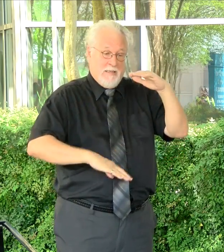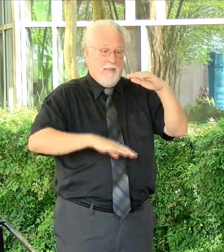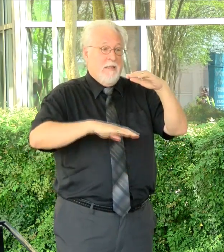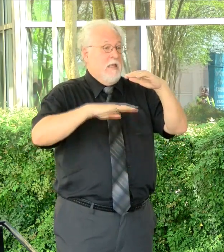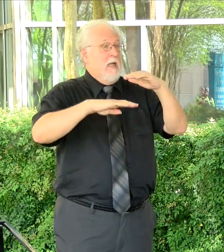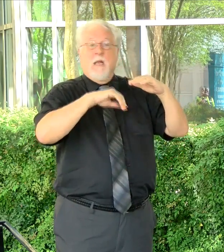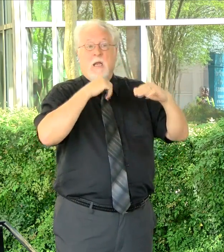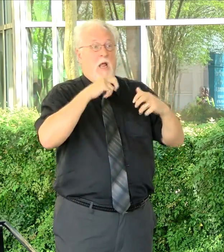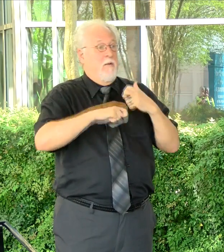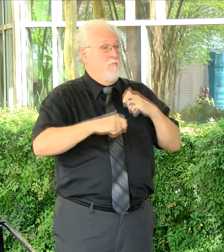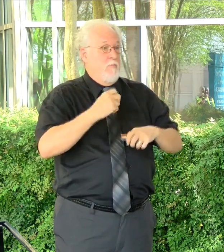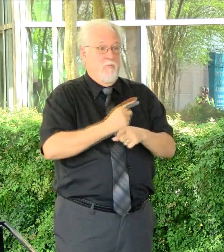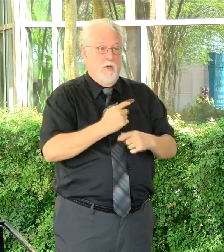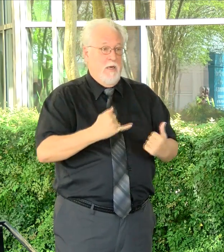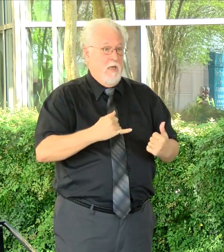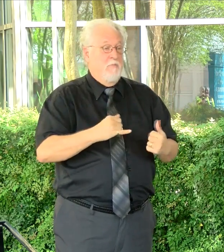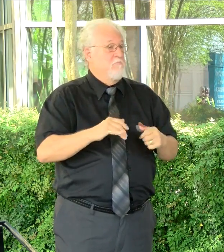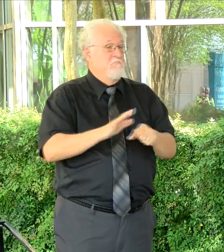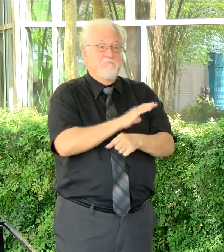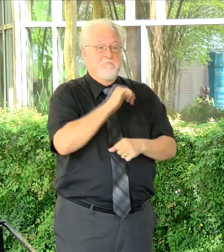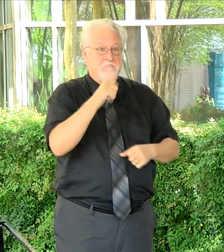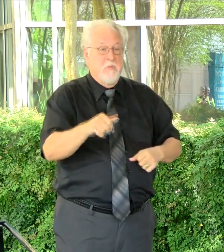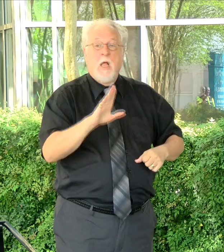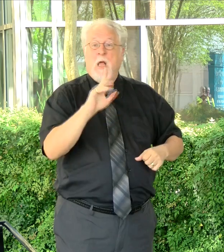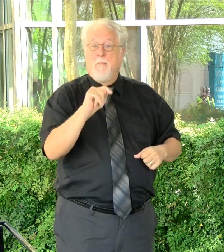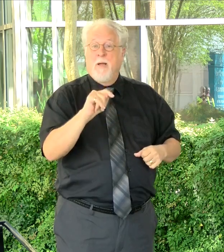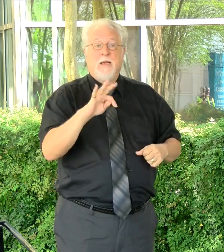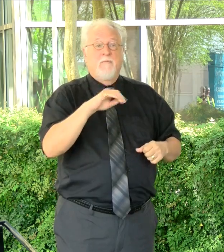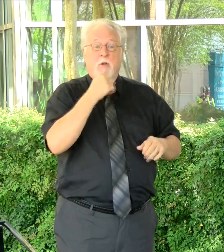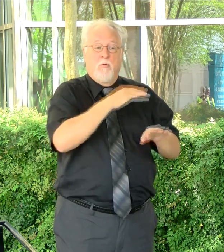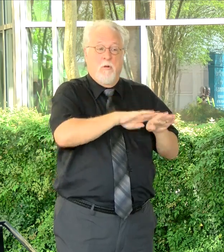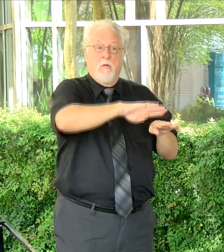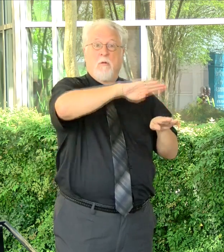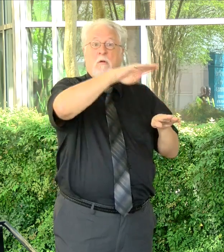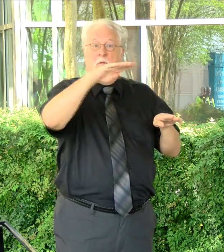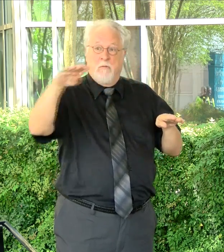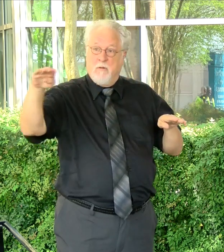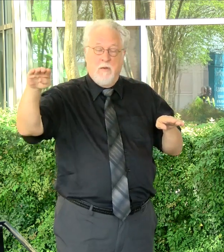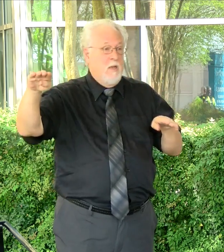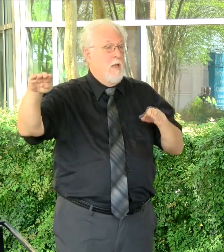issue in our community, but if we do not flatten the curve and if we do not slow the